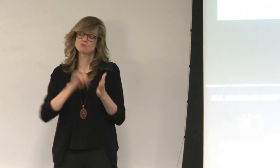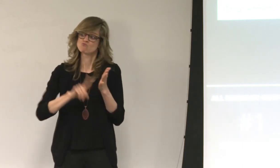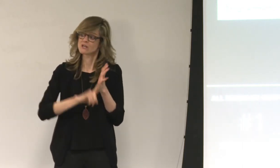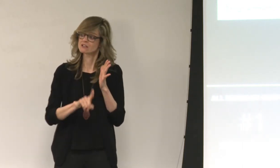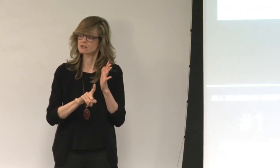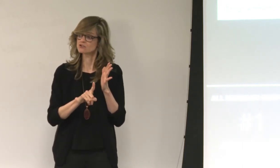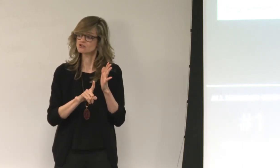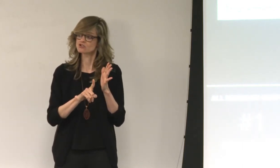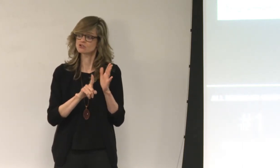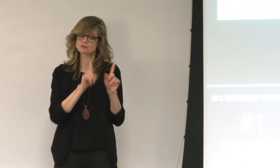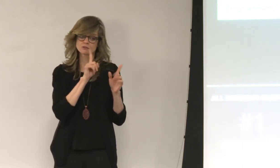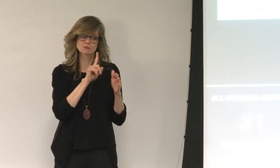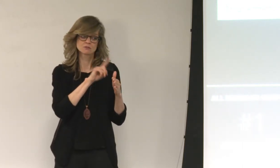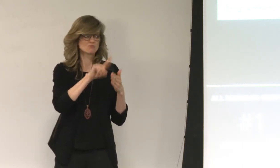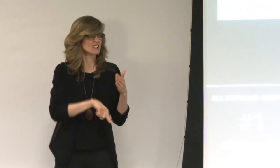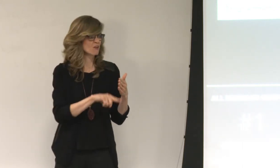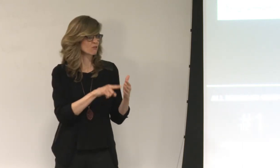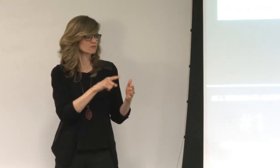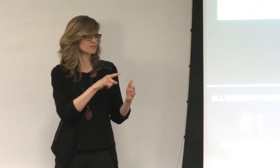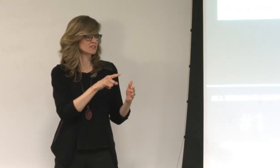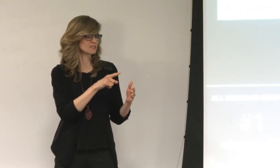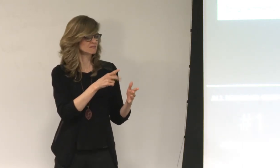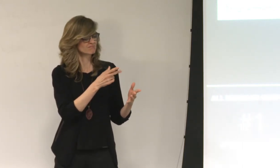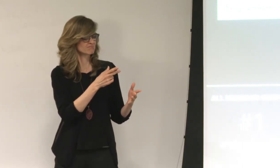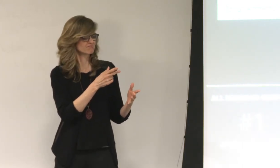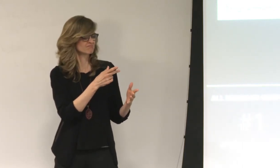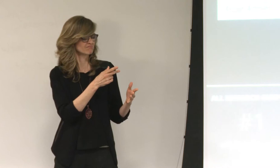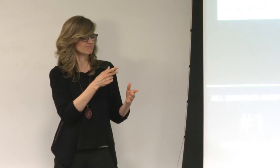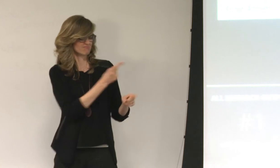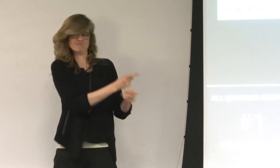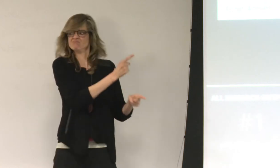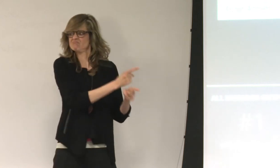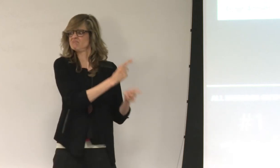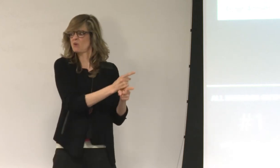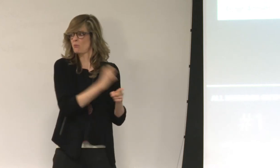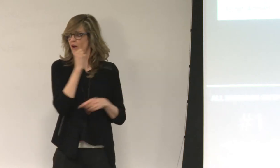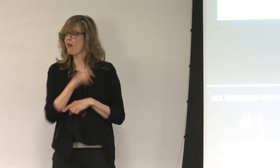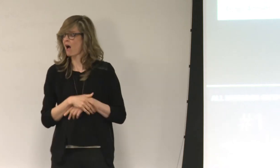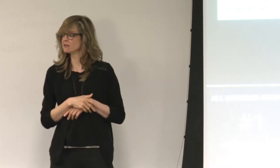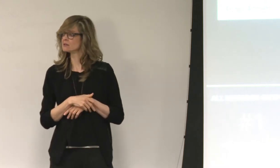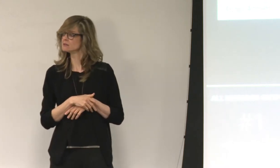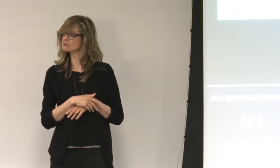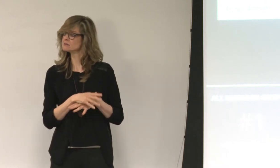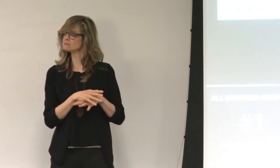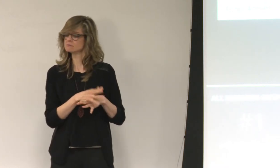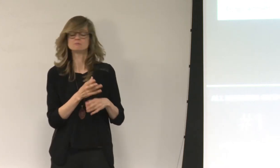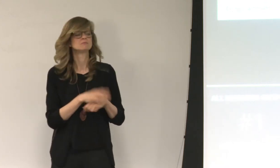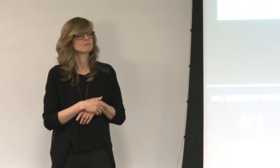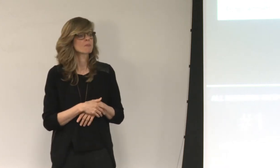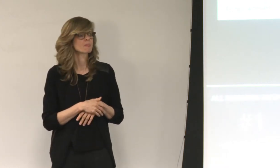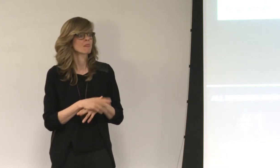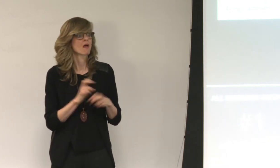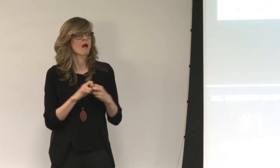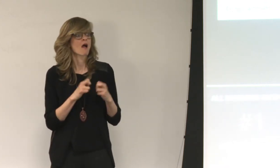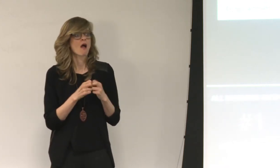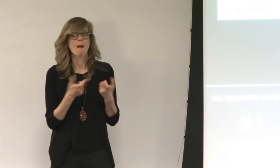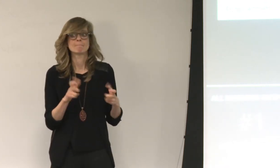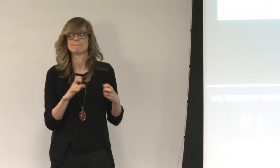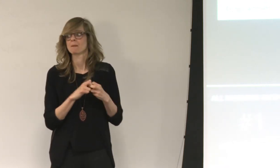THAT'S ONE WAY--THE MOST COMMON WAY THAT WE FIND OUT IF RESEARCH IS ACCURATE OR NOT.